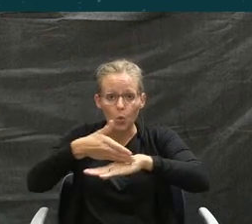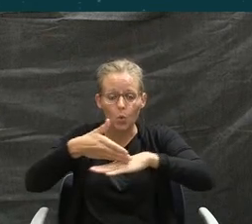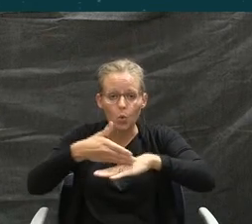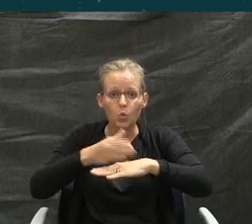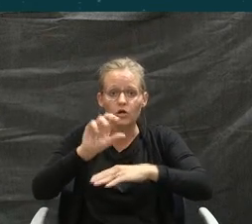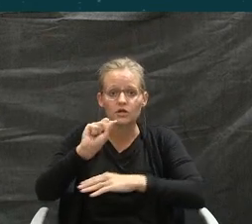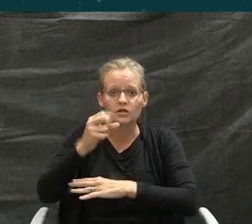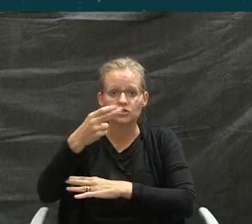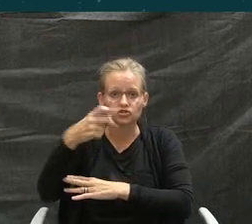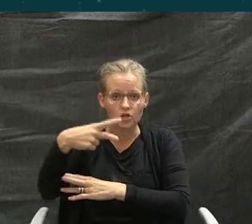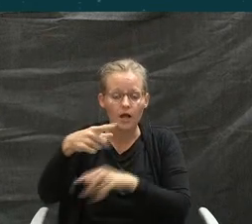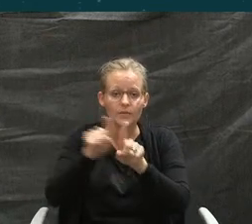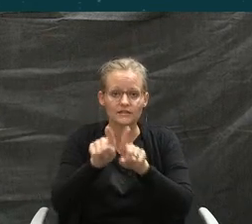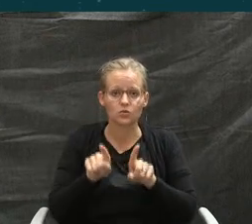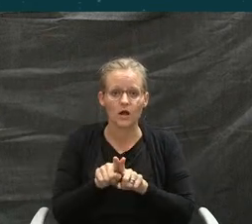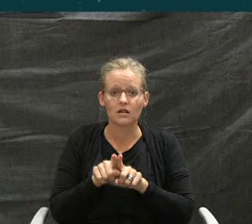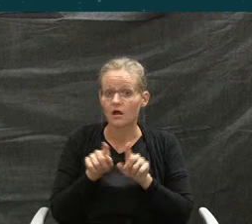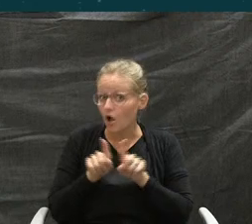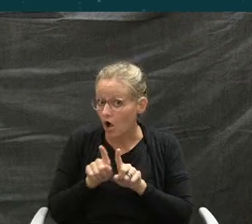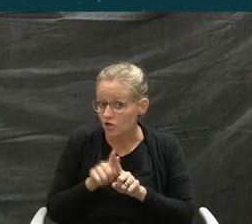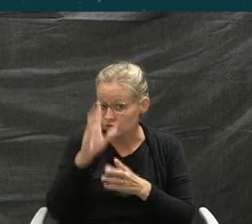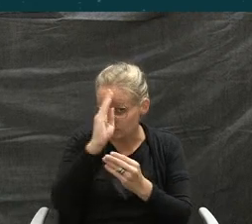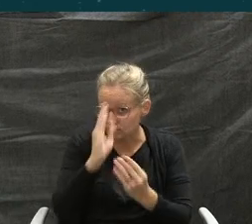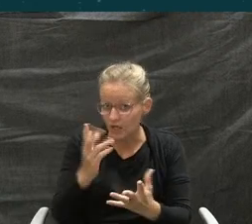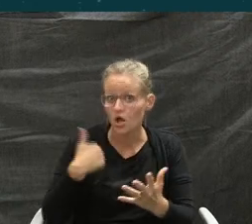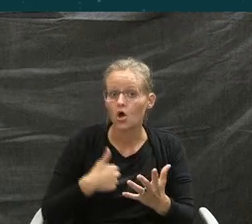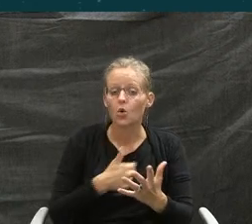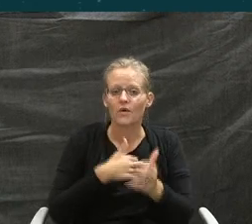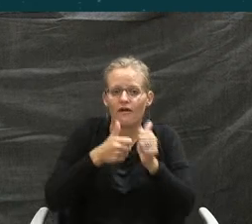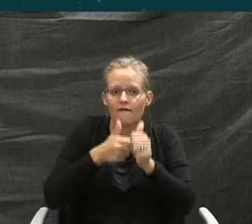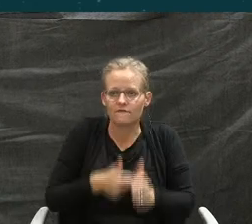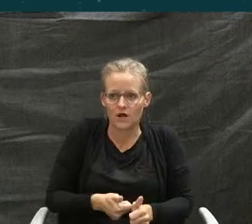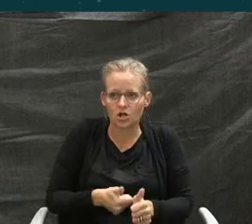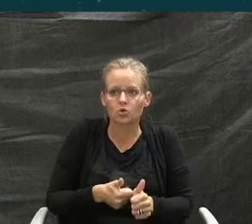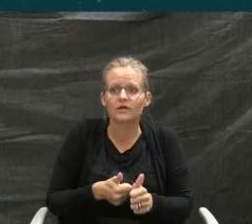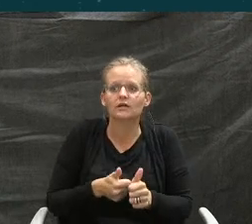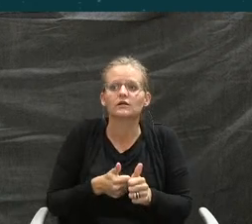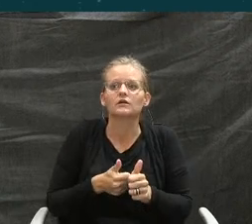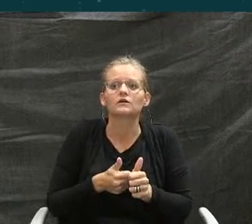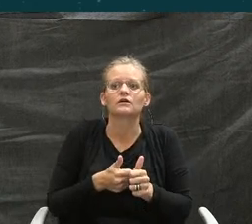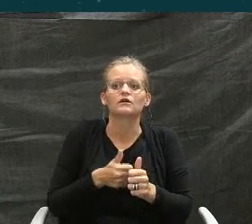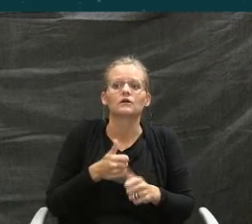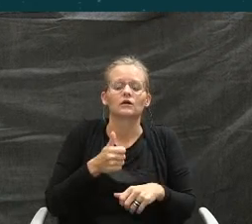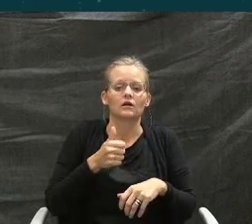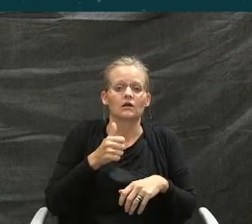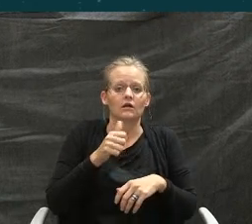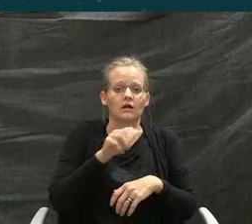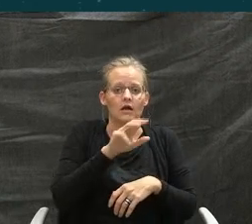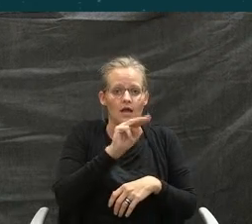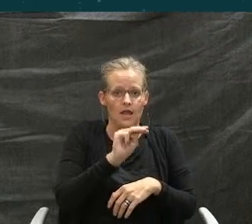point out that we are following MDH guidelines on coral. An instrumental music were committed to maintaining our